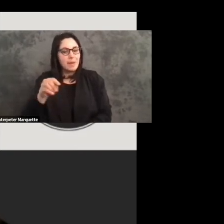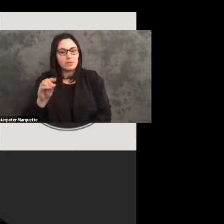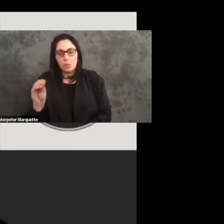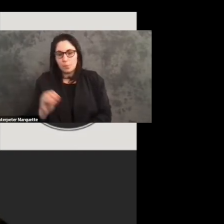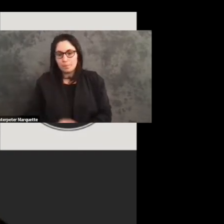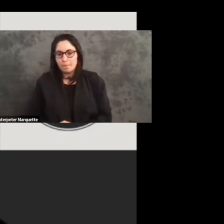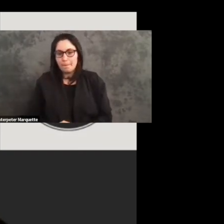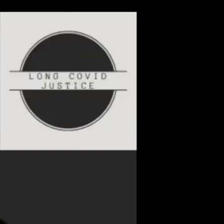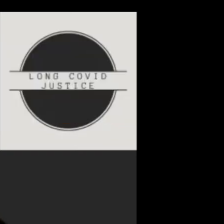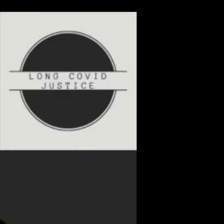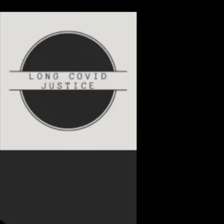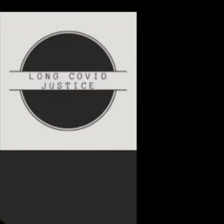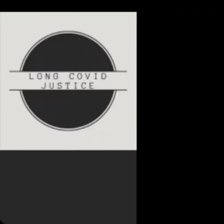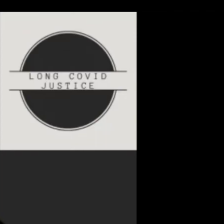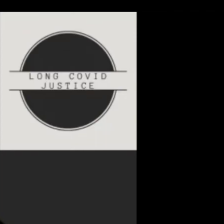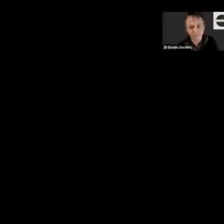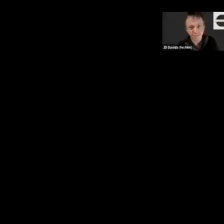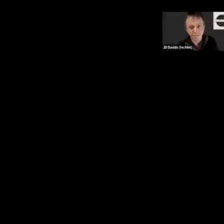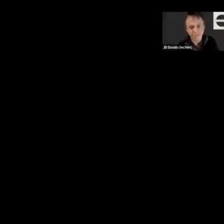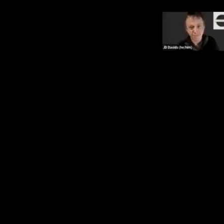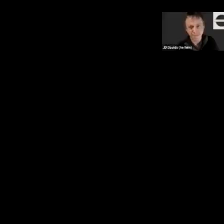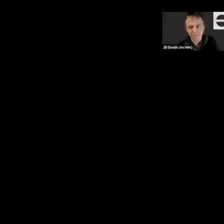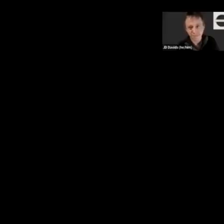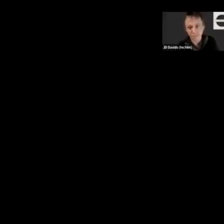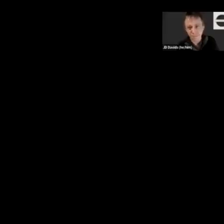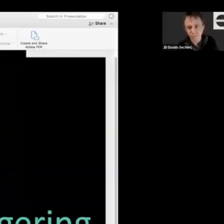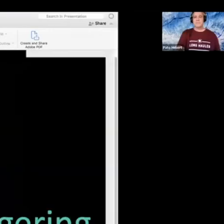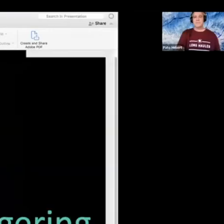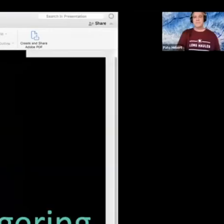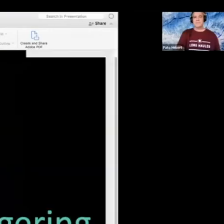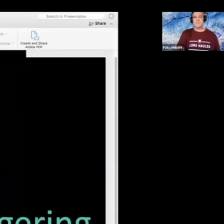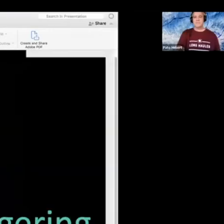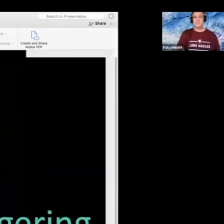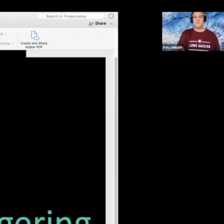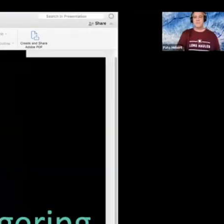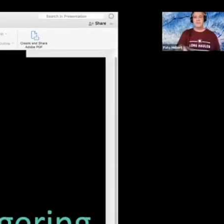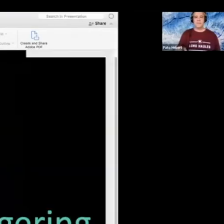illustrated journey of Long COVID I turn it over to Pato.